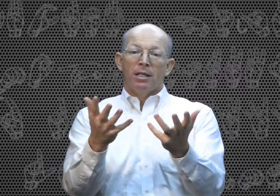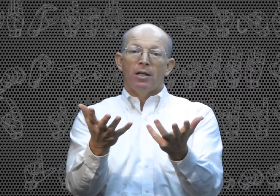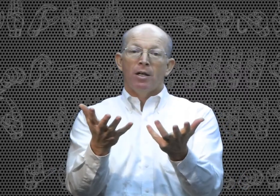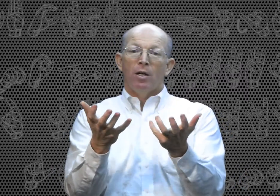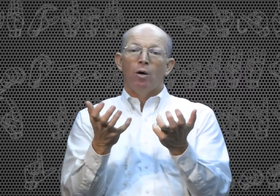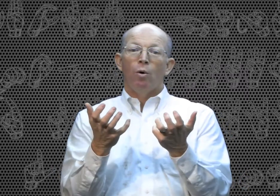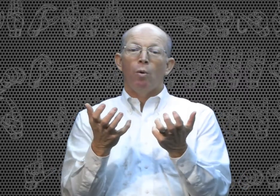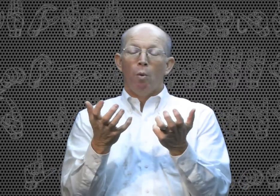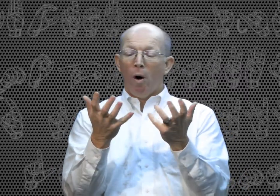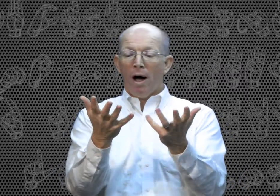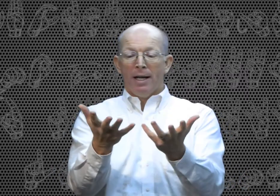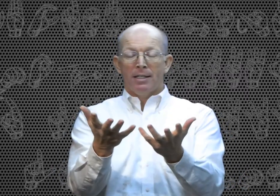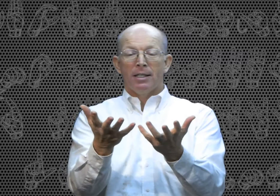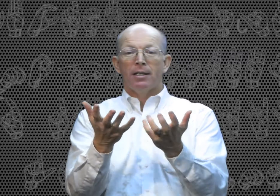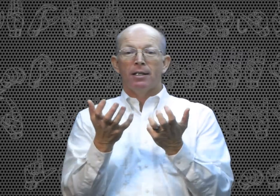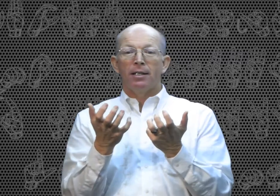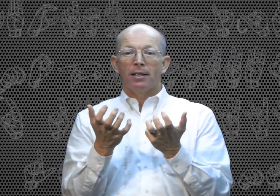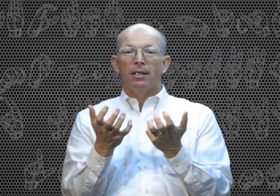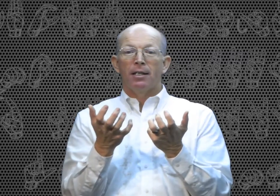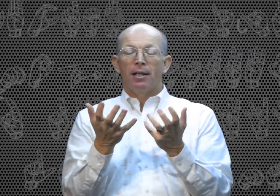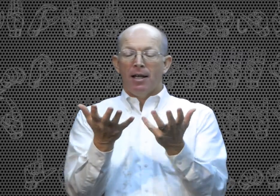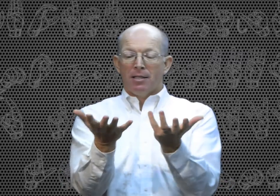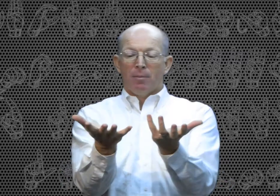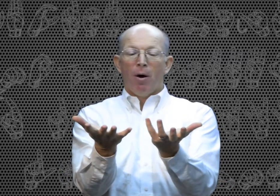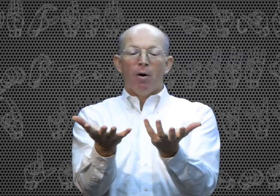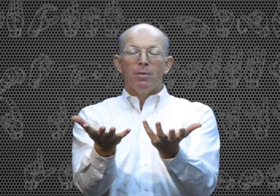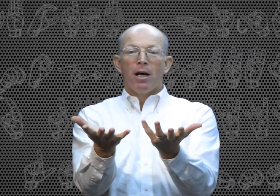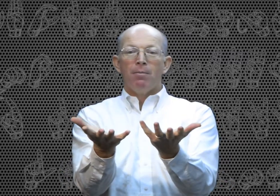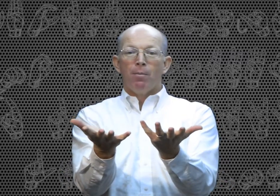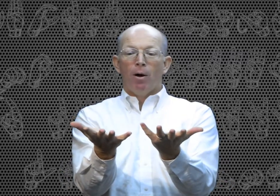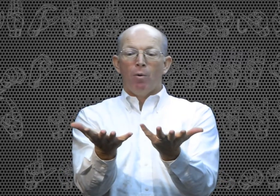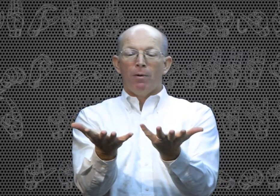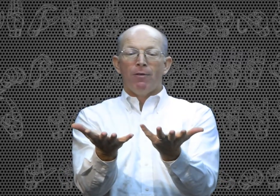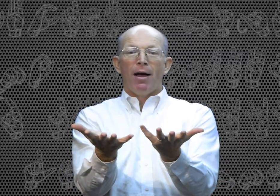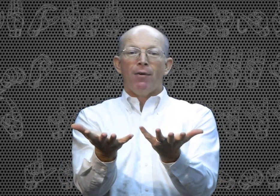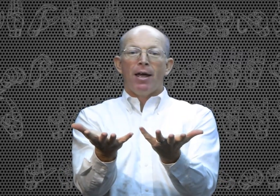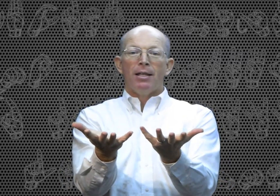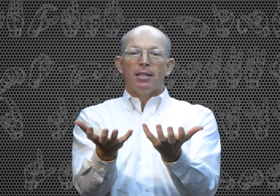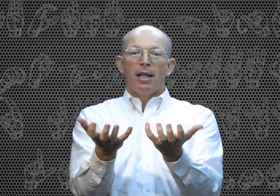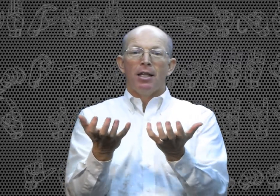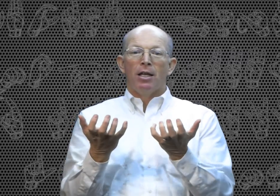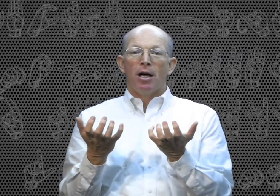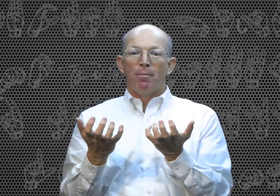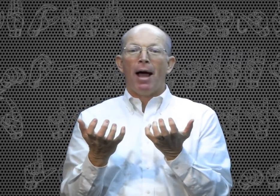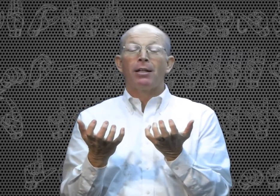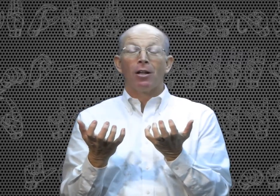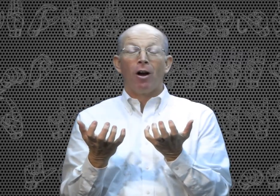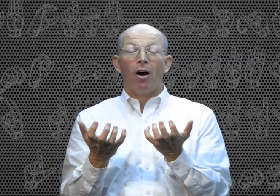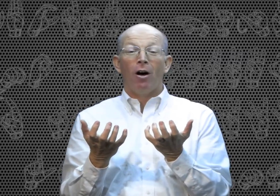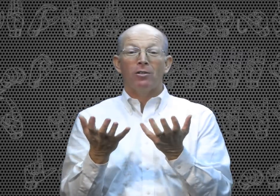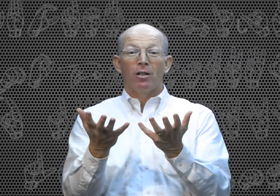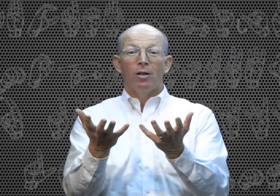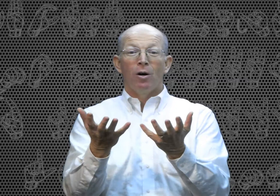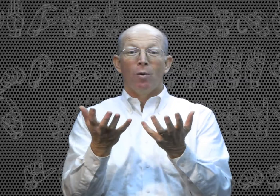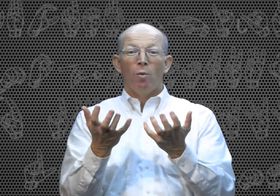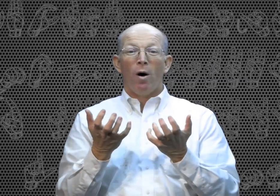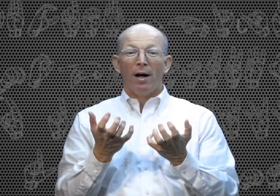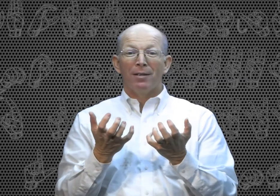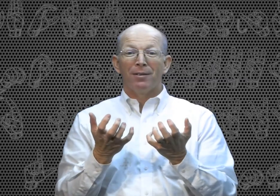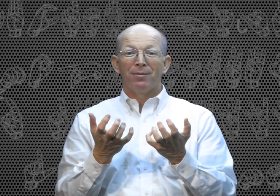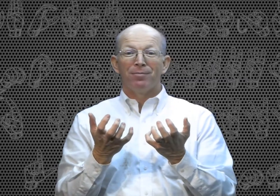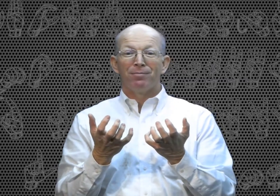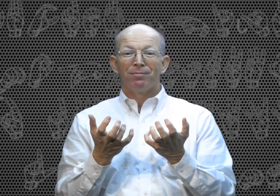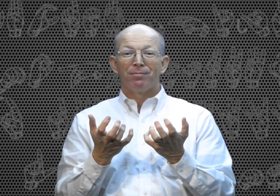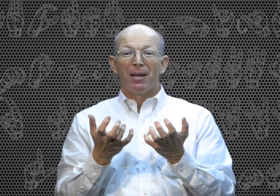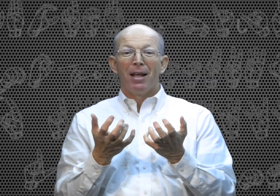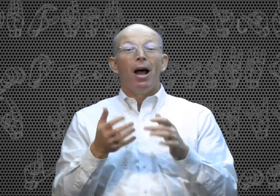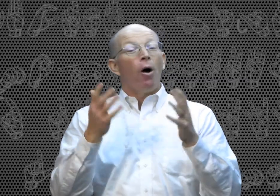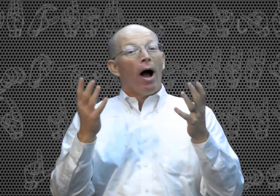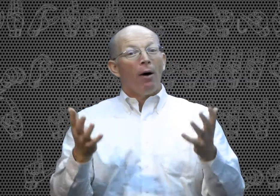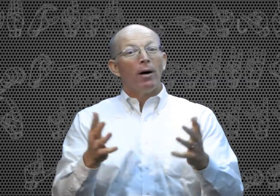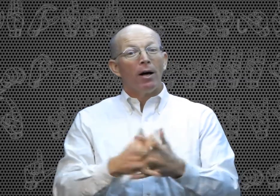WANT - It is the palms up with open 5-hands and then you come back to the claws.